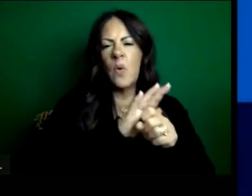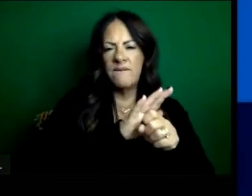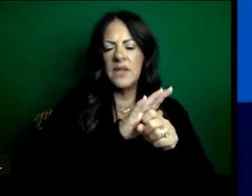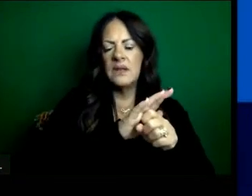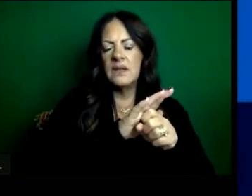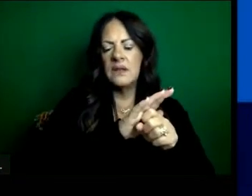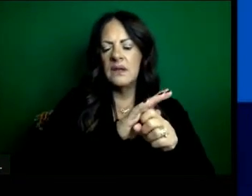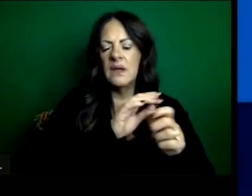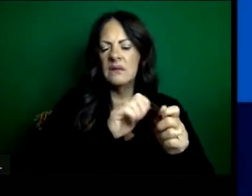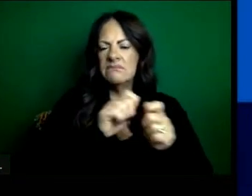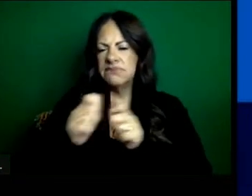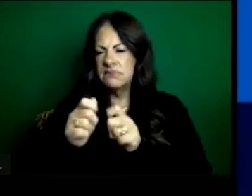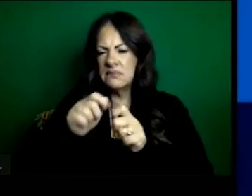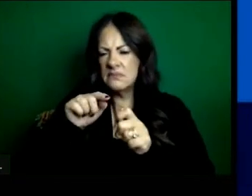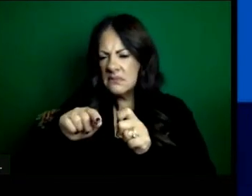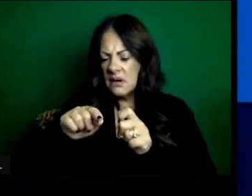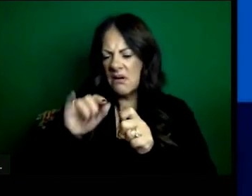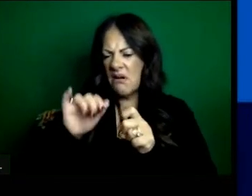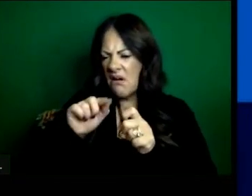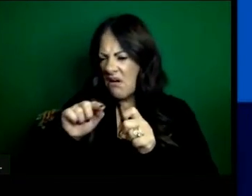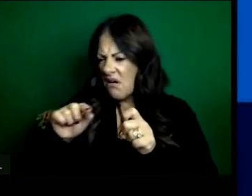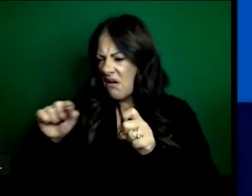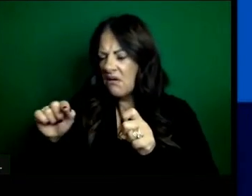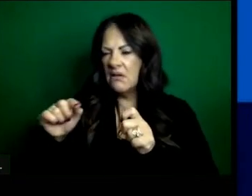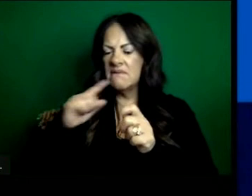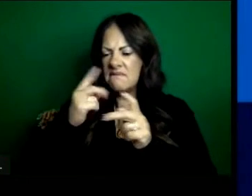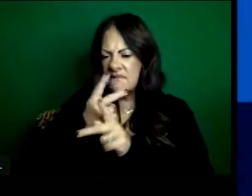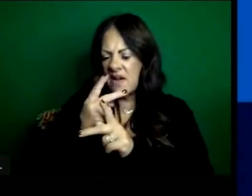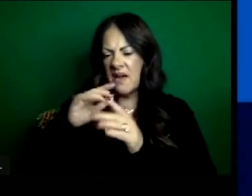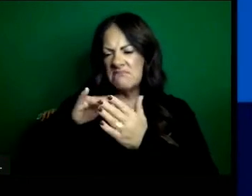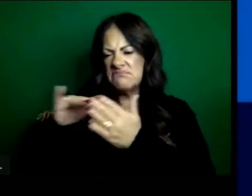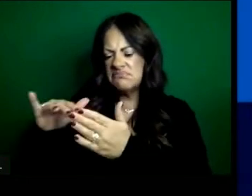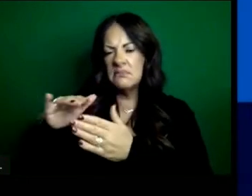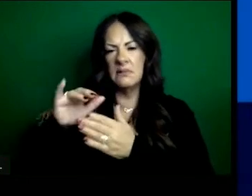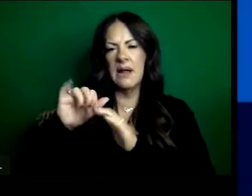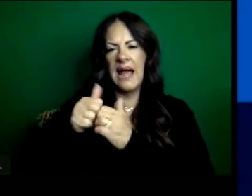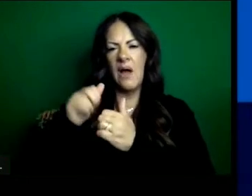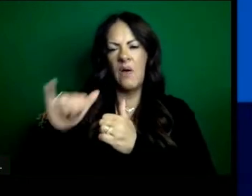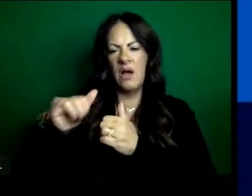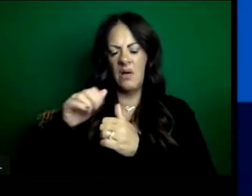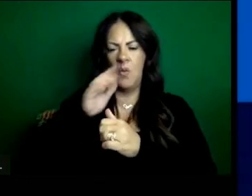UNDERSTANDING WHAT TYPES OF CORONAVIRUS STRAIN WE ARE CONTENDING WITH AND WILL THAT